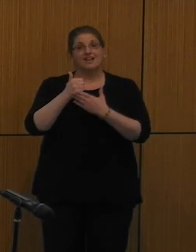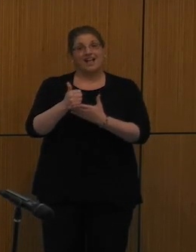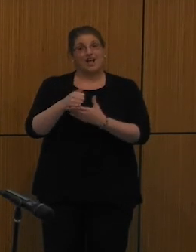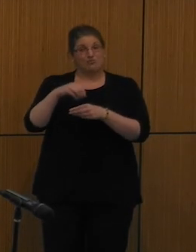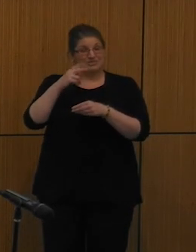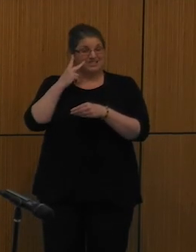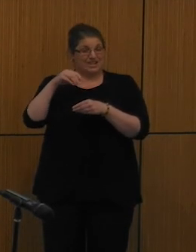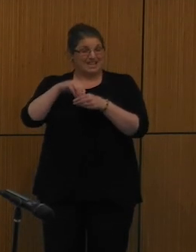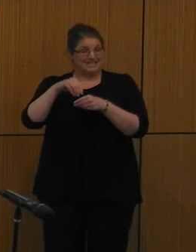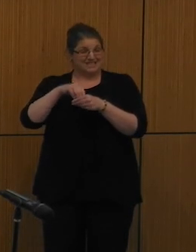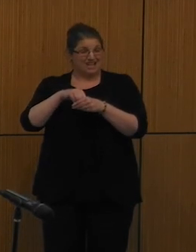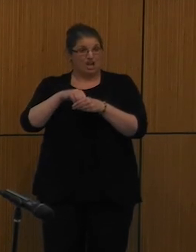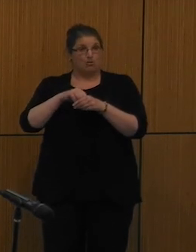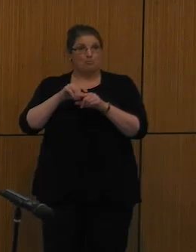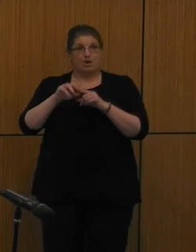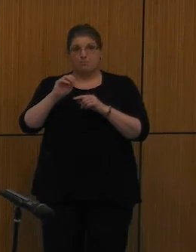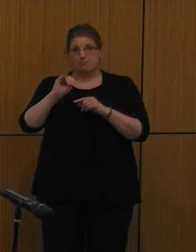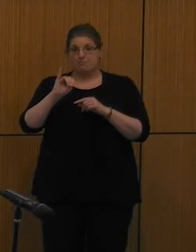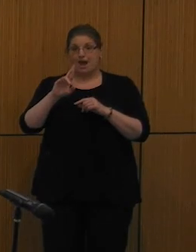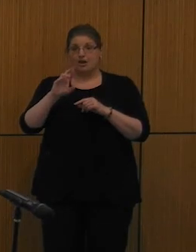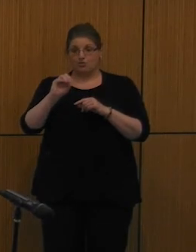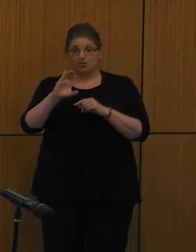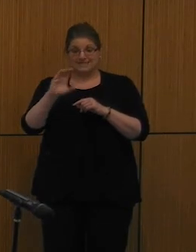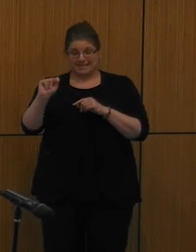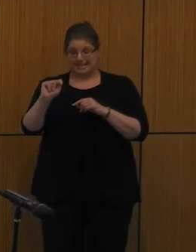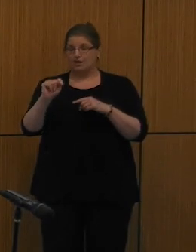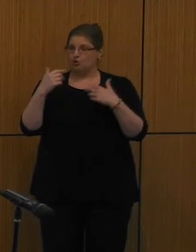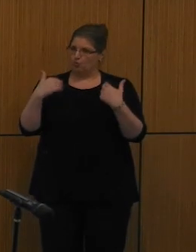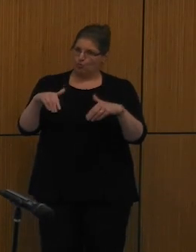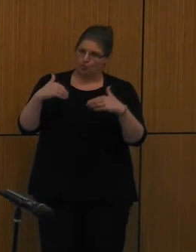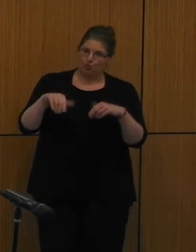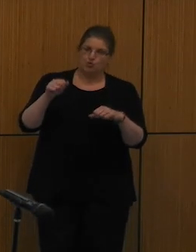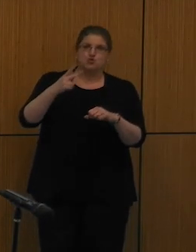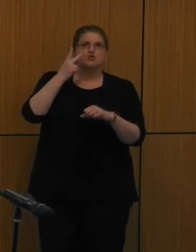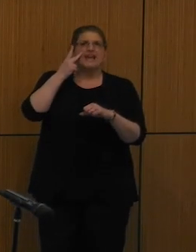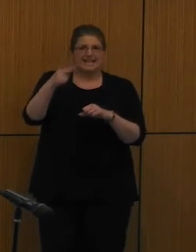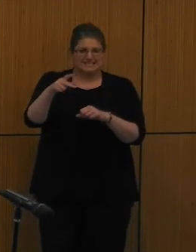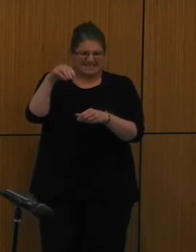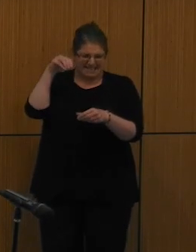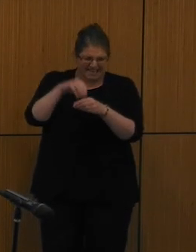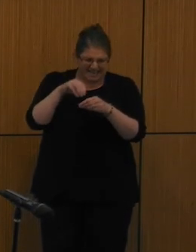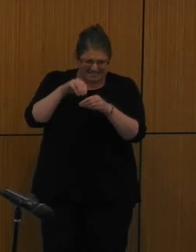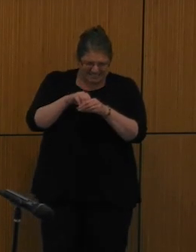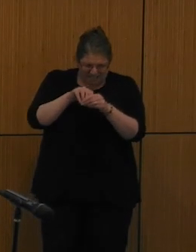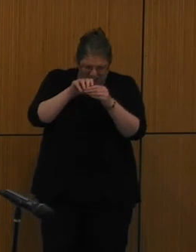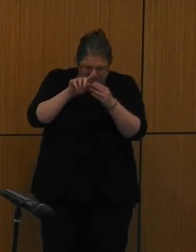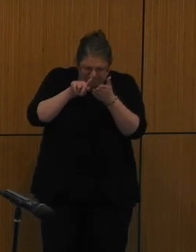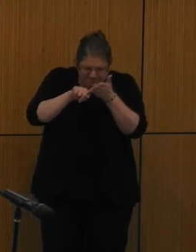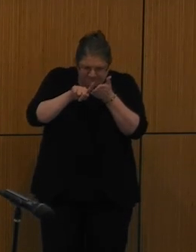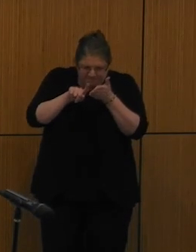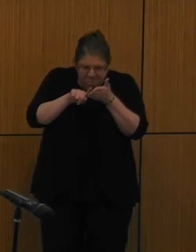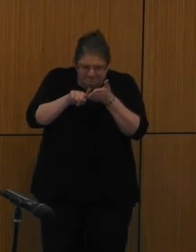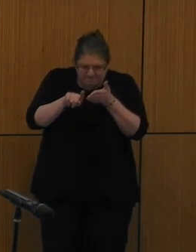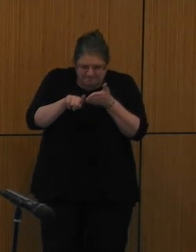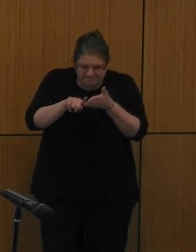But here's what micro CT can do. Or you can really see inside and take a look at what's going on. Mean there's a little bit of microscopy there.